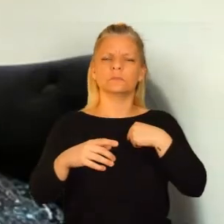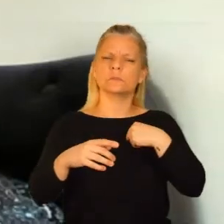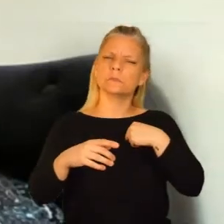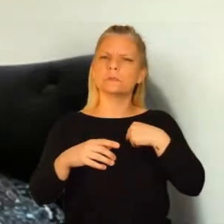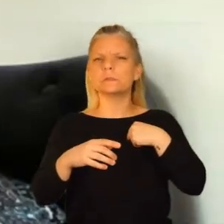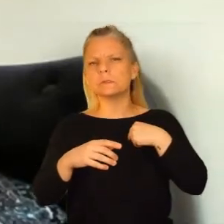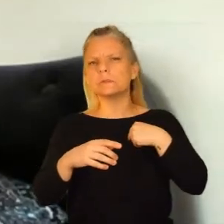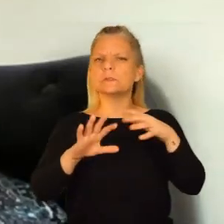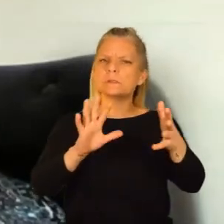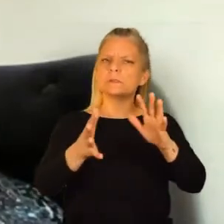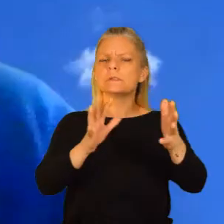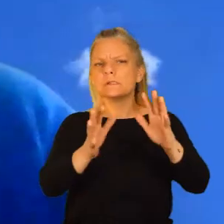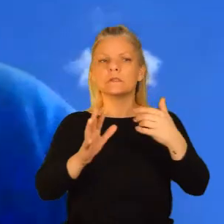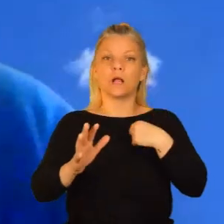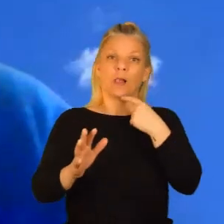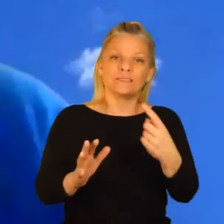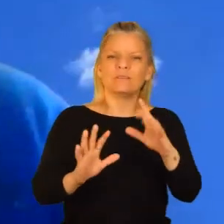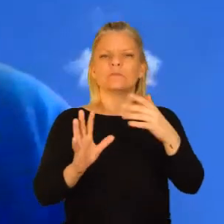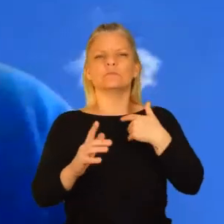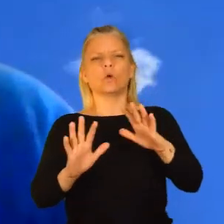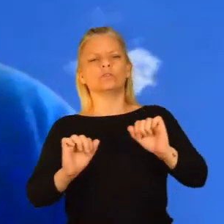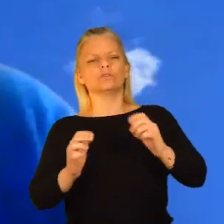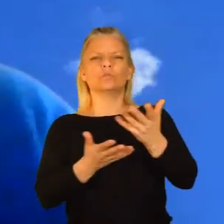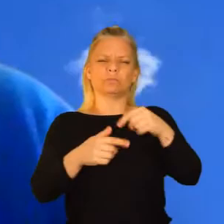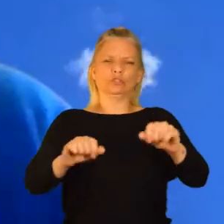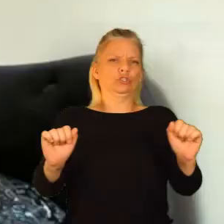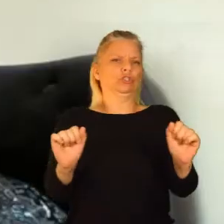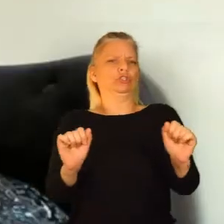I don't think anything's off topic and yeah if you haven't if no one's talked